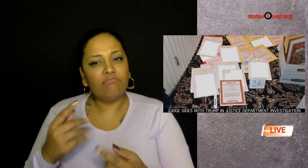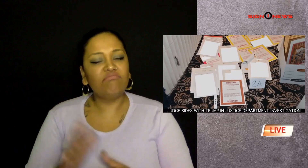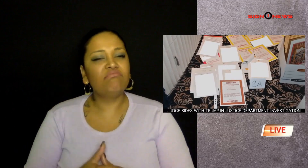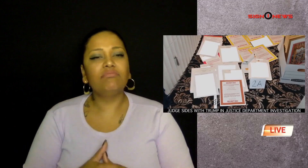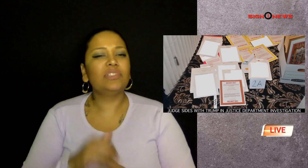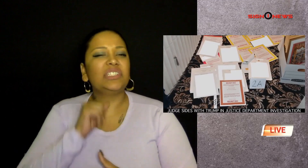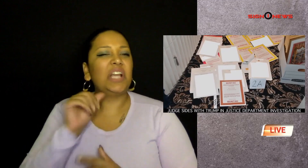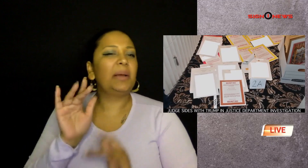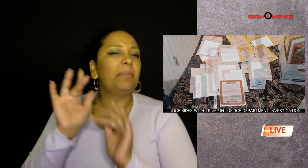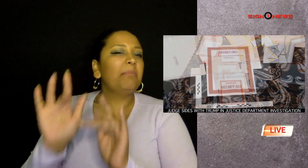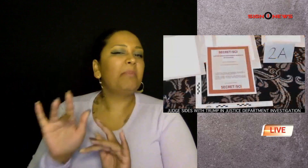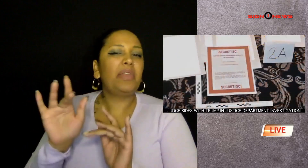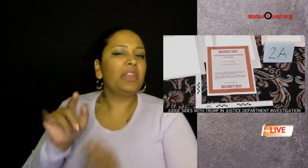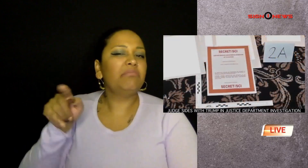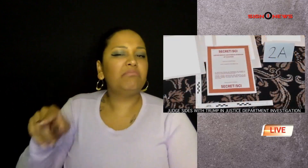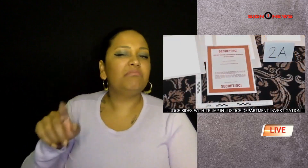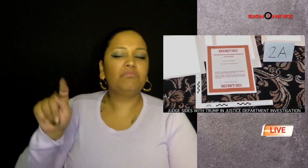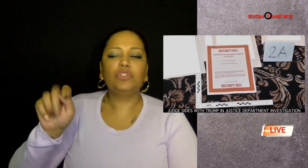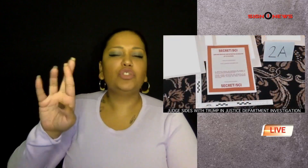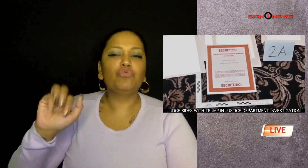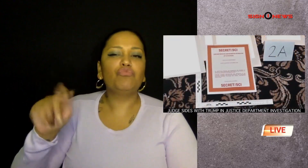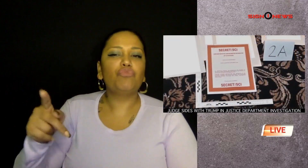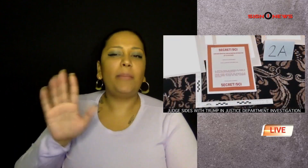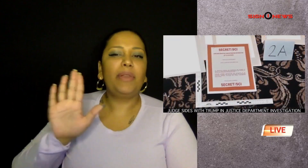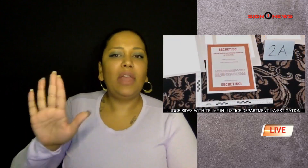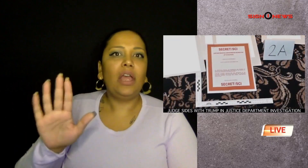Dearie has been far less sympathetic to Trump's claims than Canon.